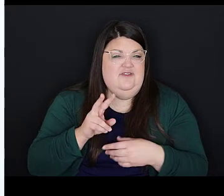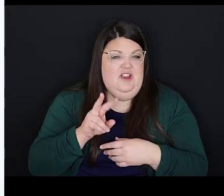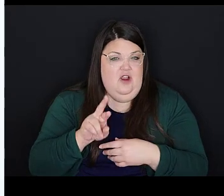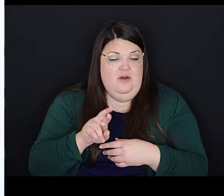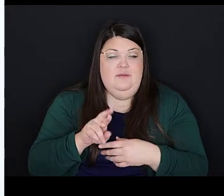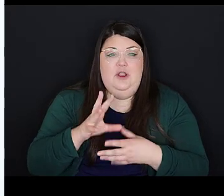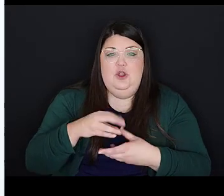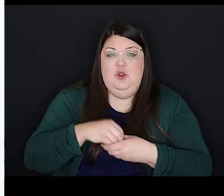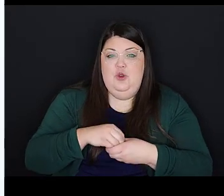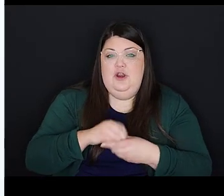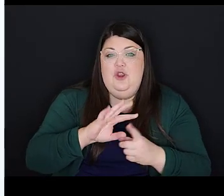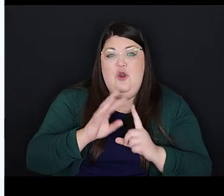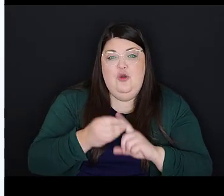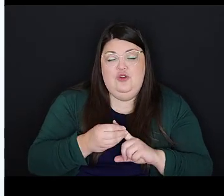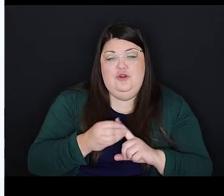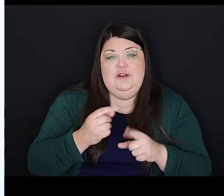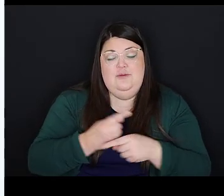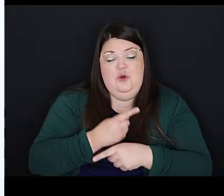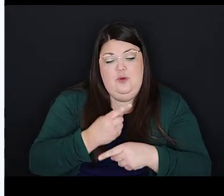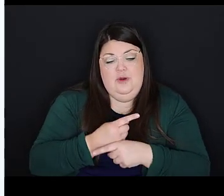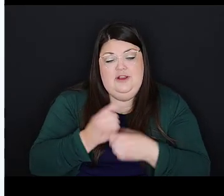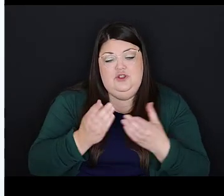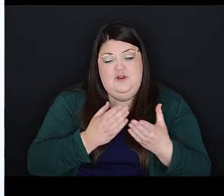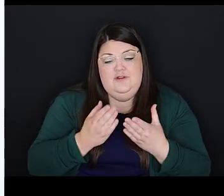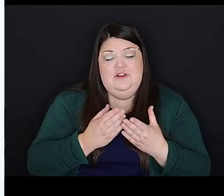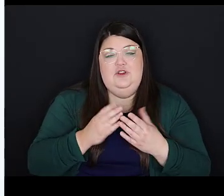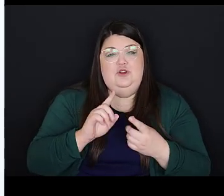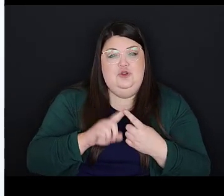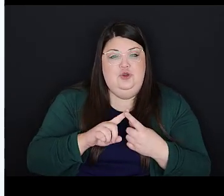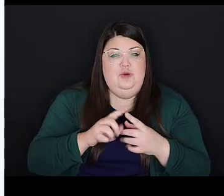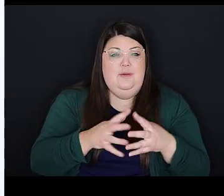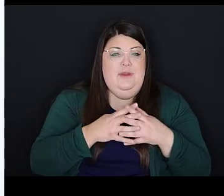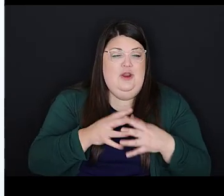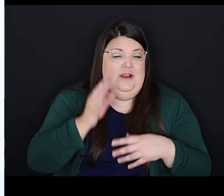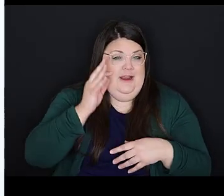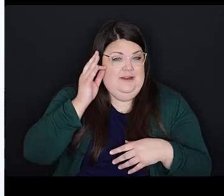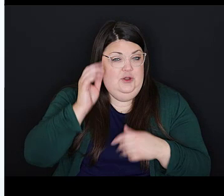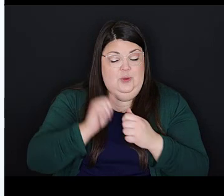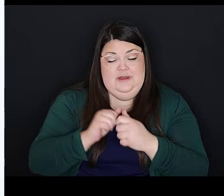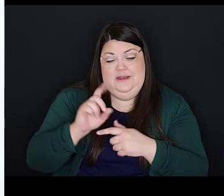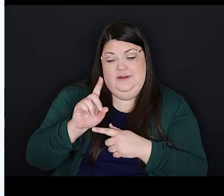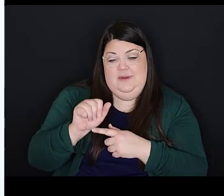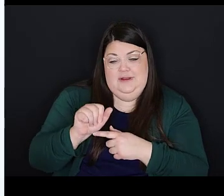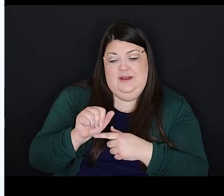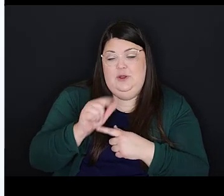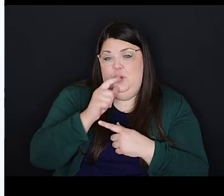including culturally appropriate services, to American Indians with disabilities who reside on